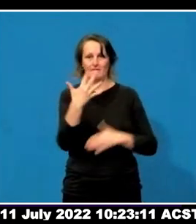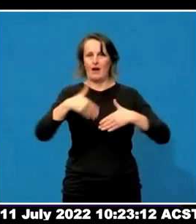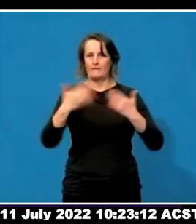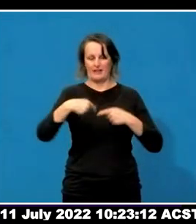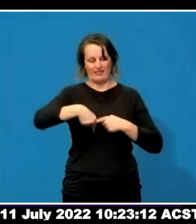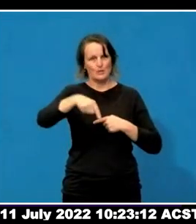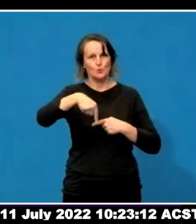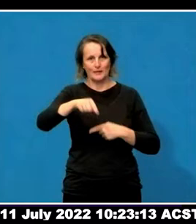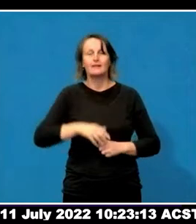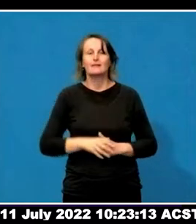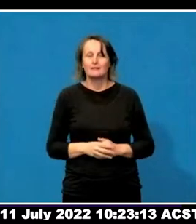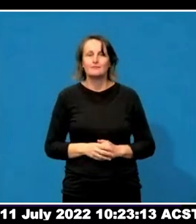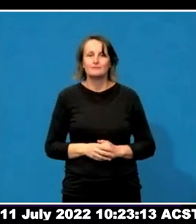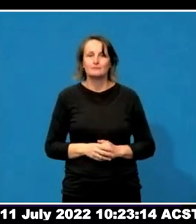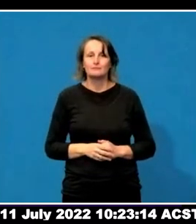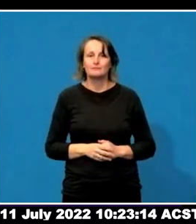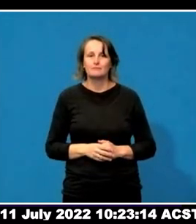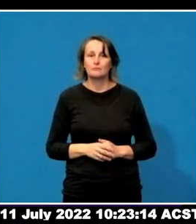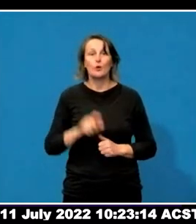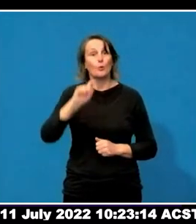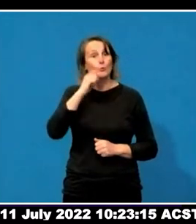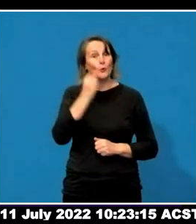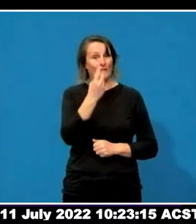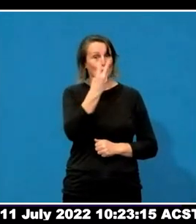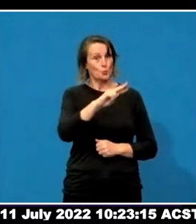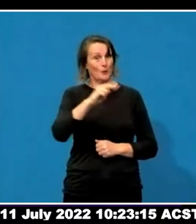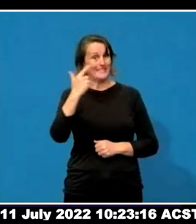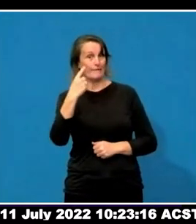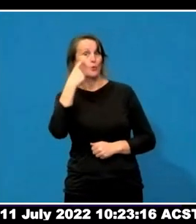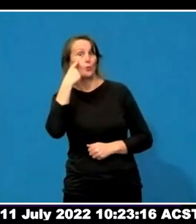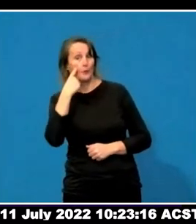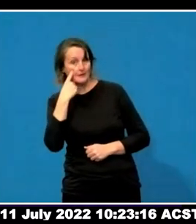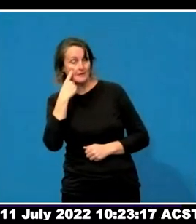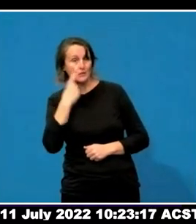We expect to hear from about 27 witnesses, 12 of whom will give evidence in person.